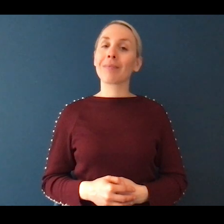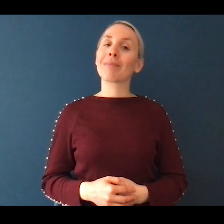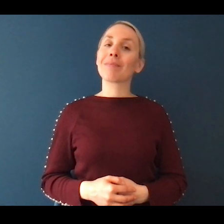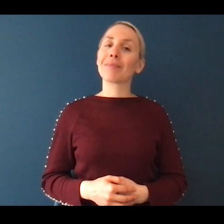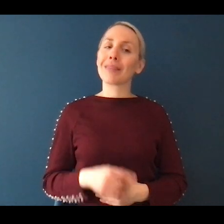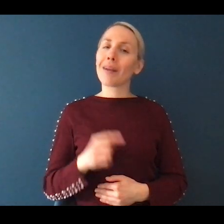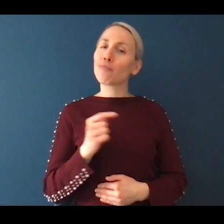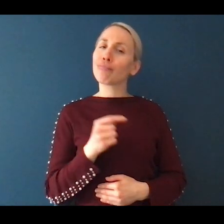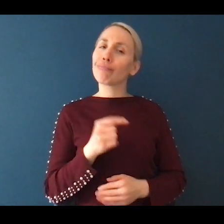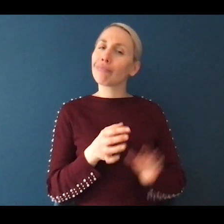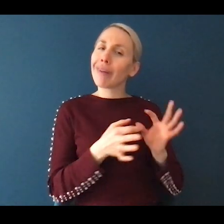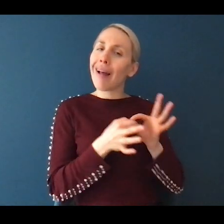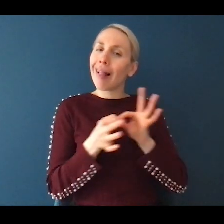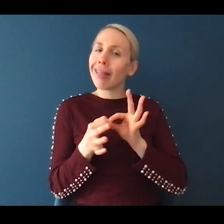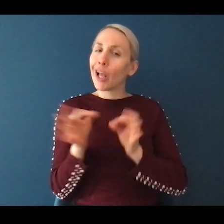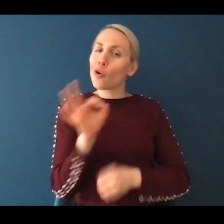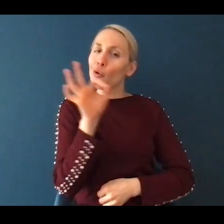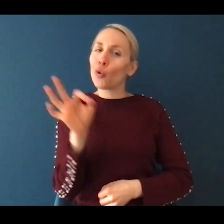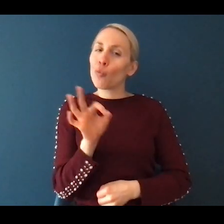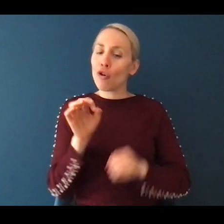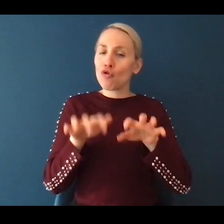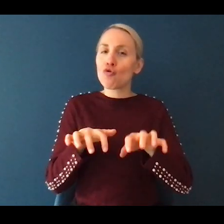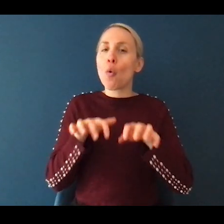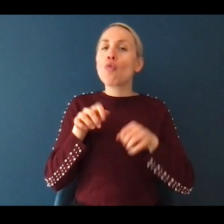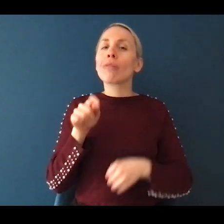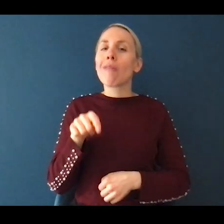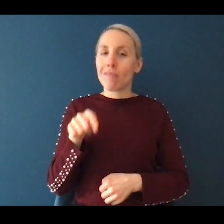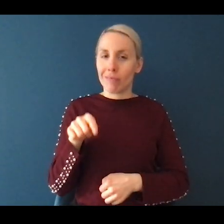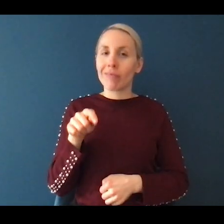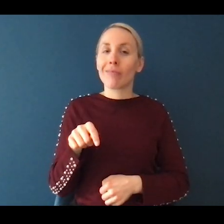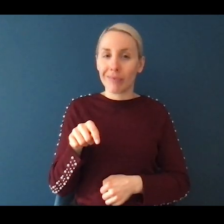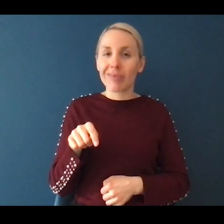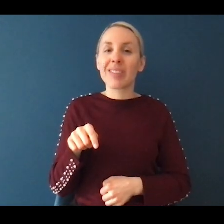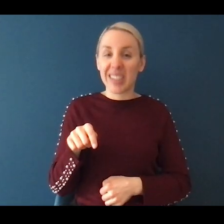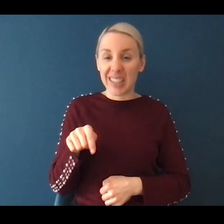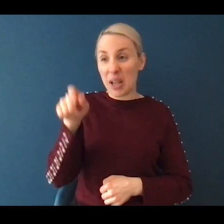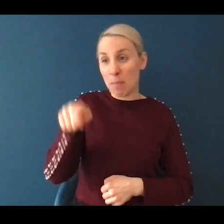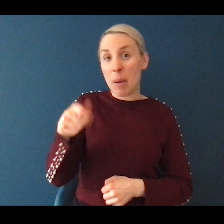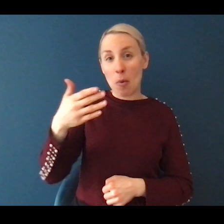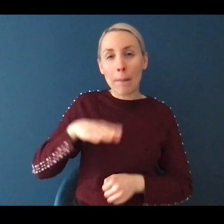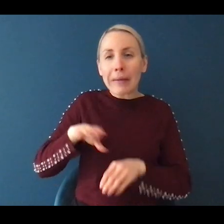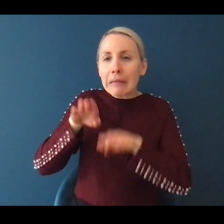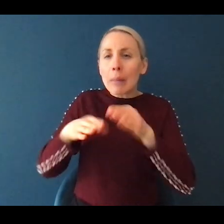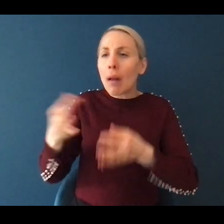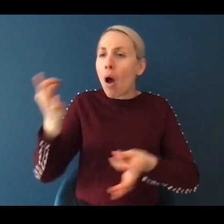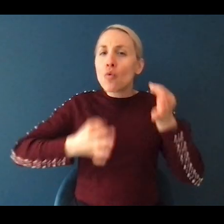it's something that um we've also had a few questions on advice calls already about how